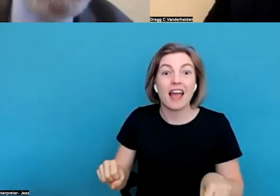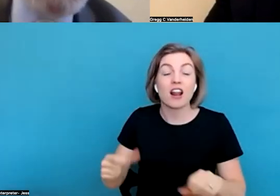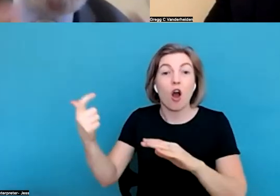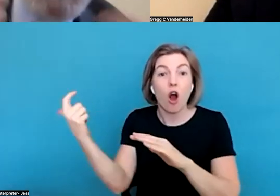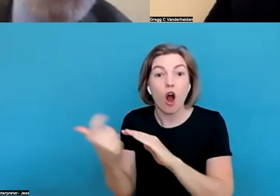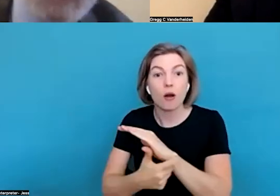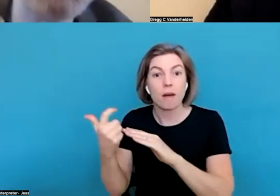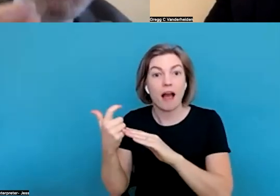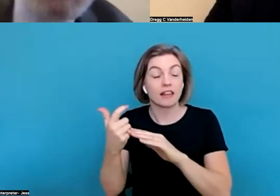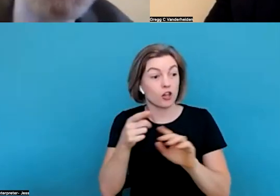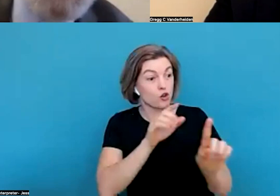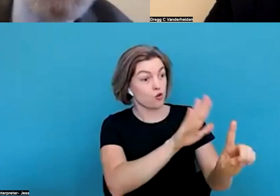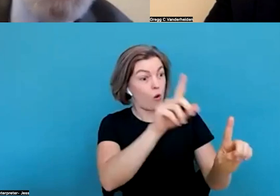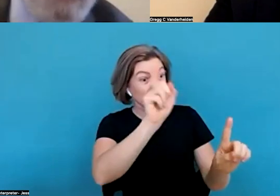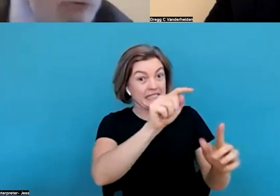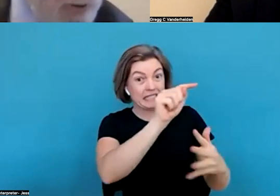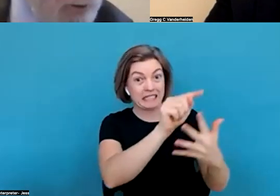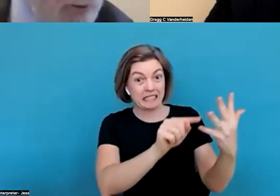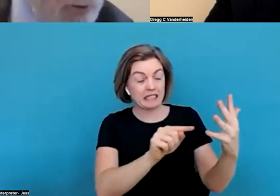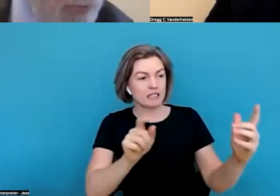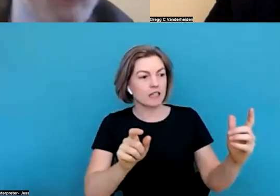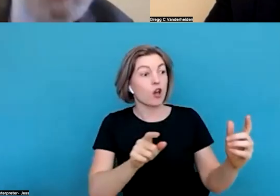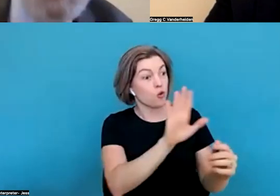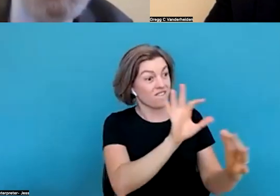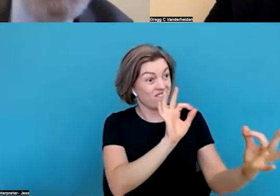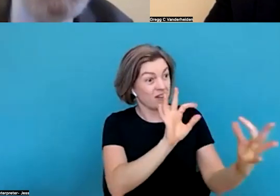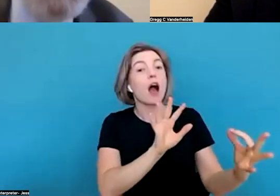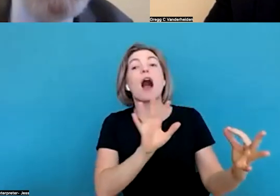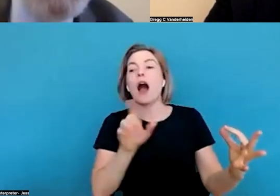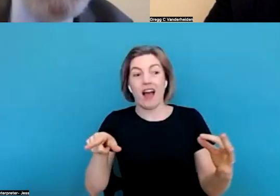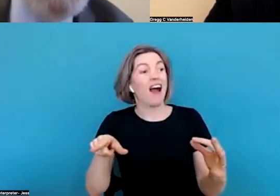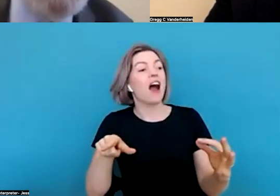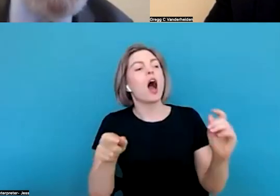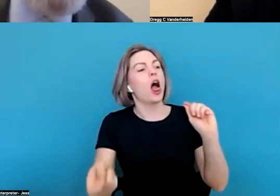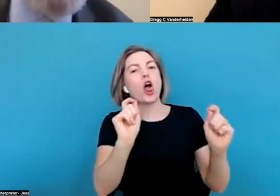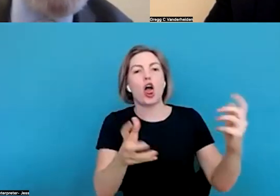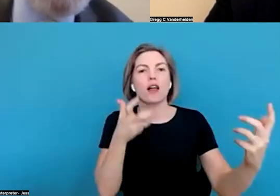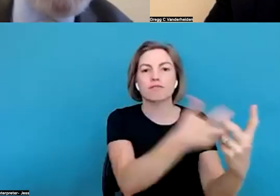based on feedback that the user is offered. That in itself can be very powerful because